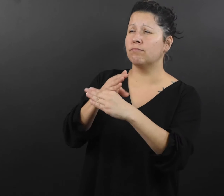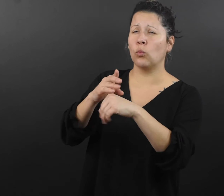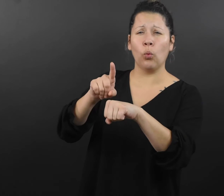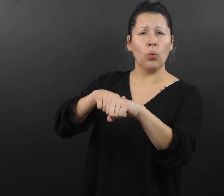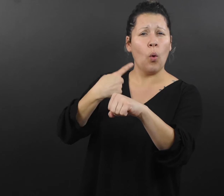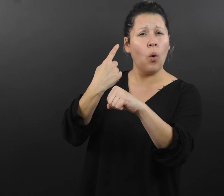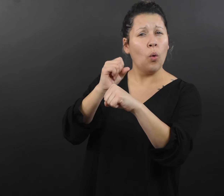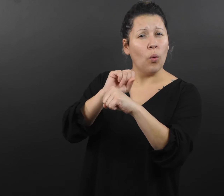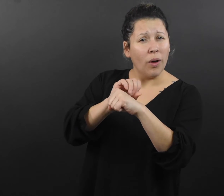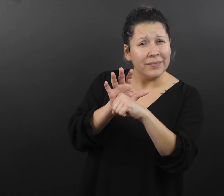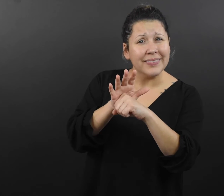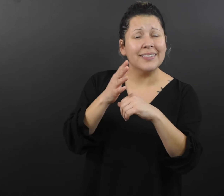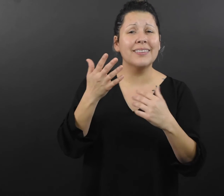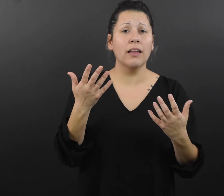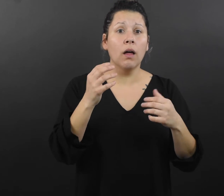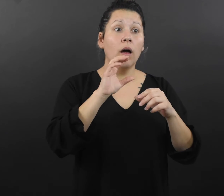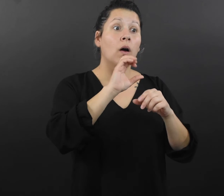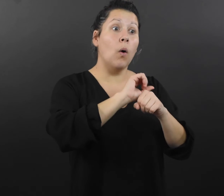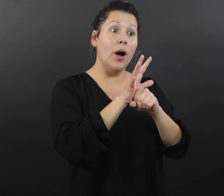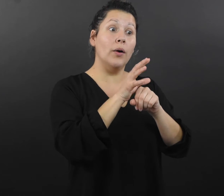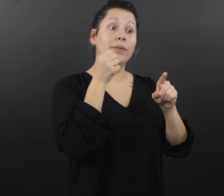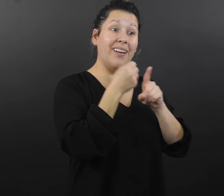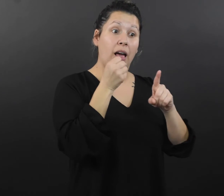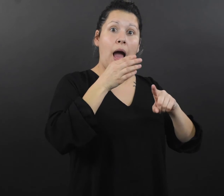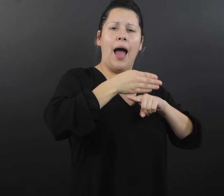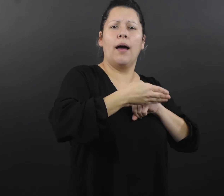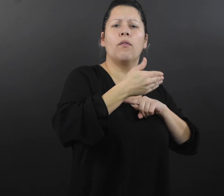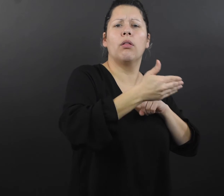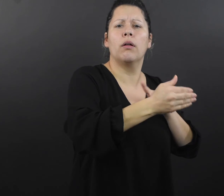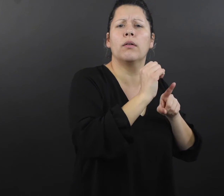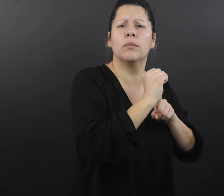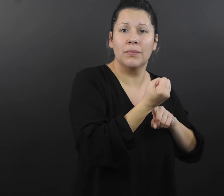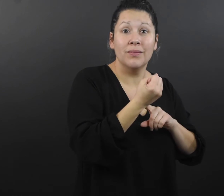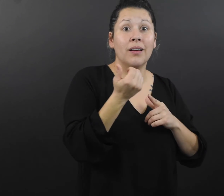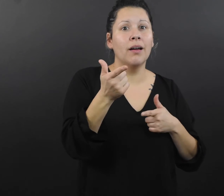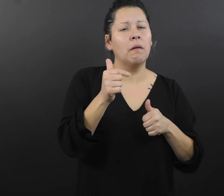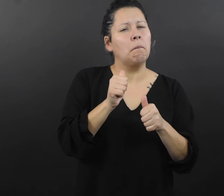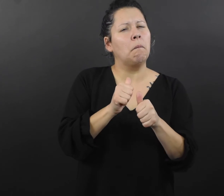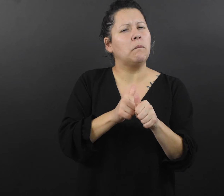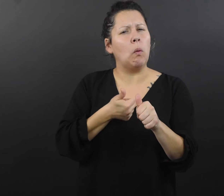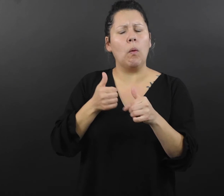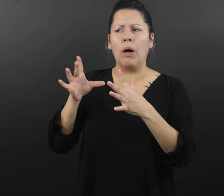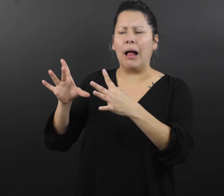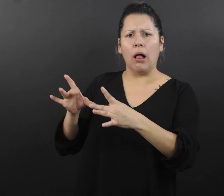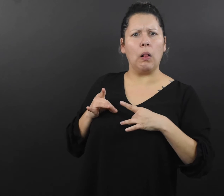long COVID and post-COVID conditions is to avoid getting infected with the virus that